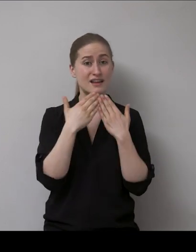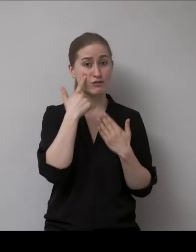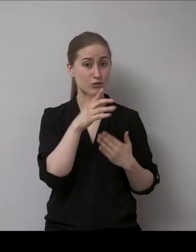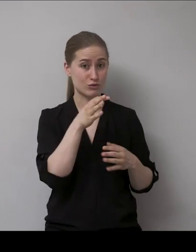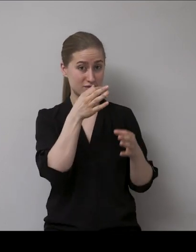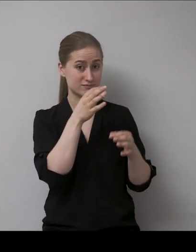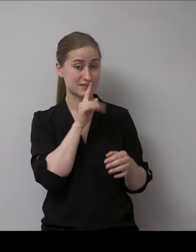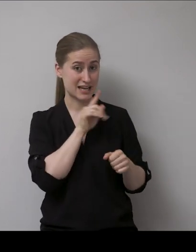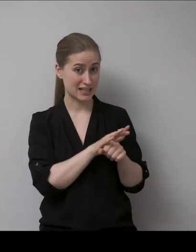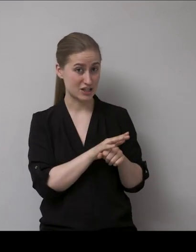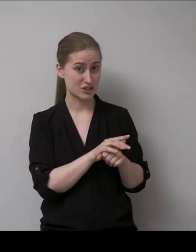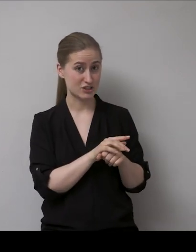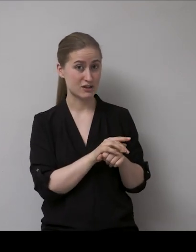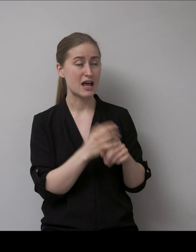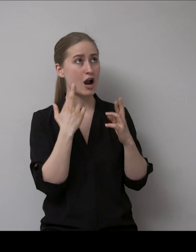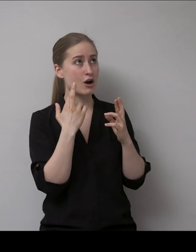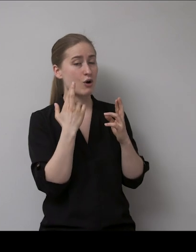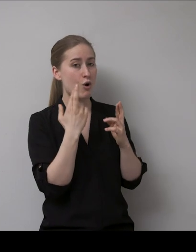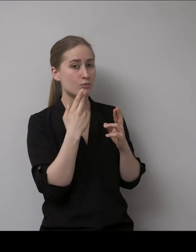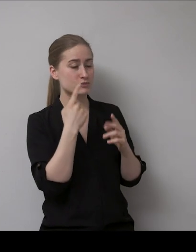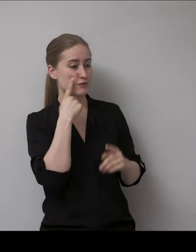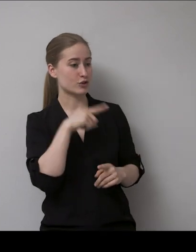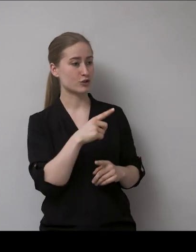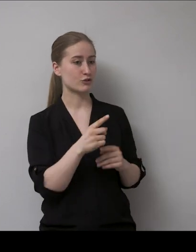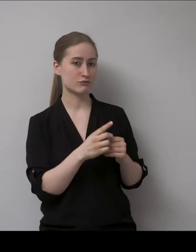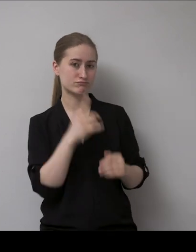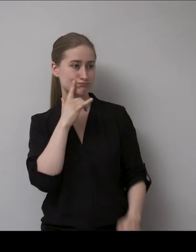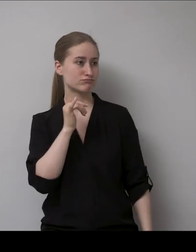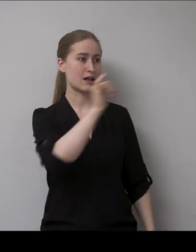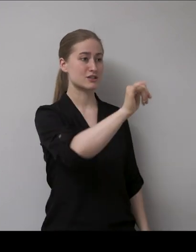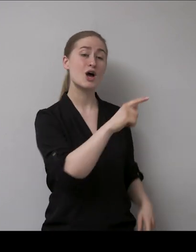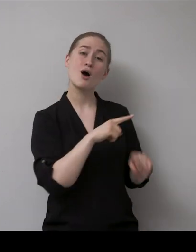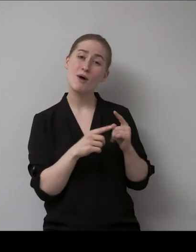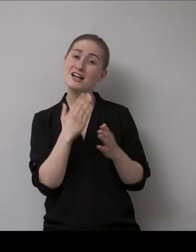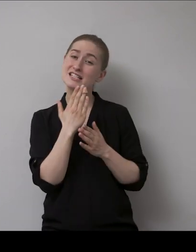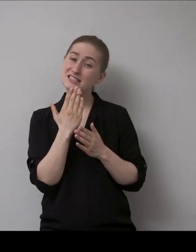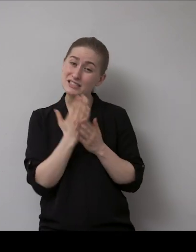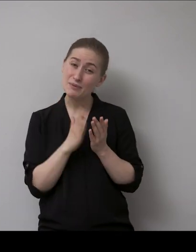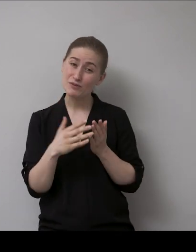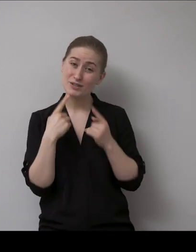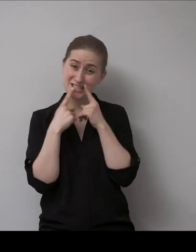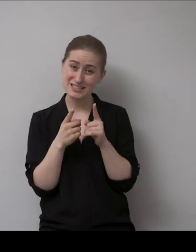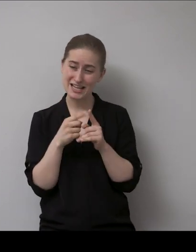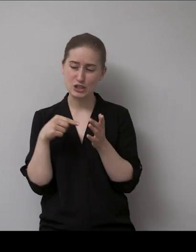and our hopes for you are boundless, but you will owe at least a little bit of your success to someone else.